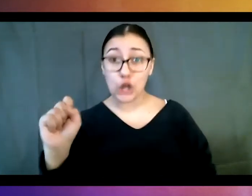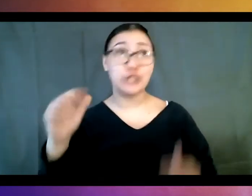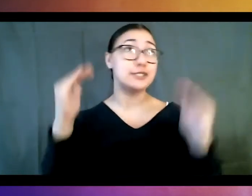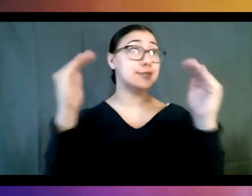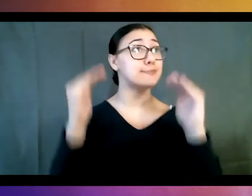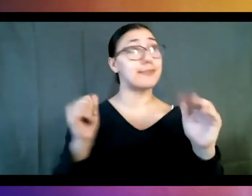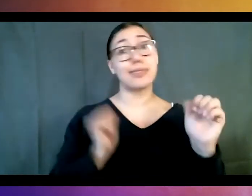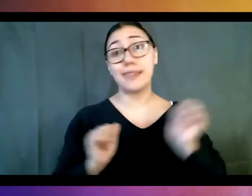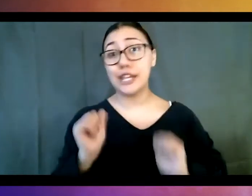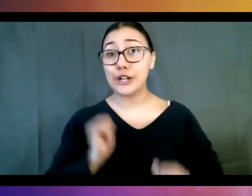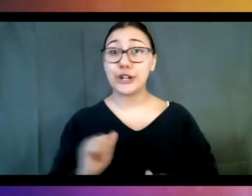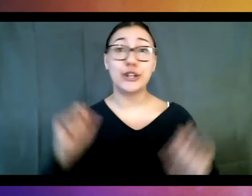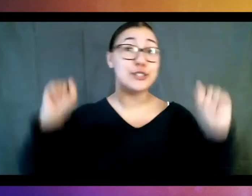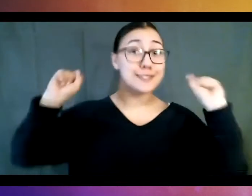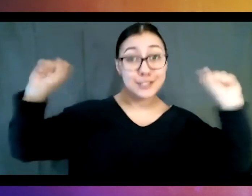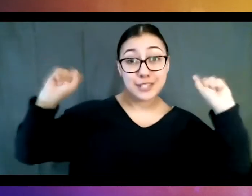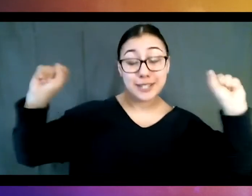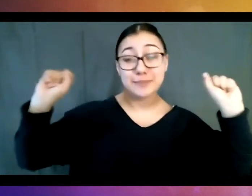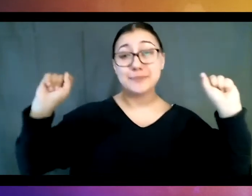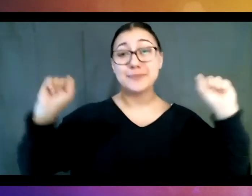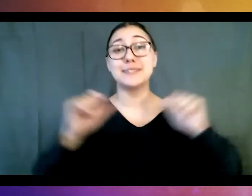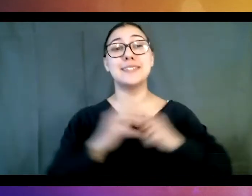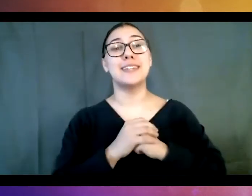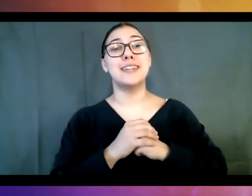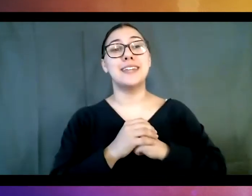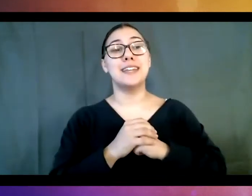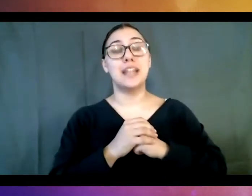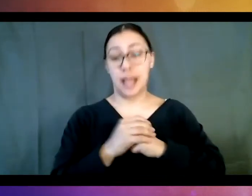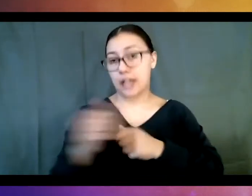gymnasiums, and transportation terminals.